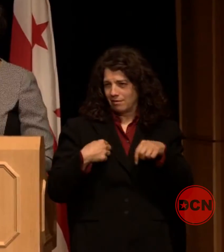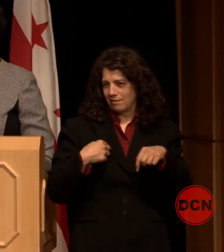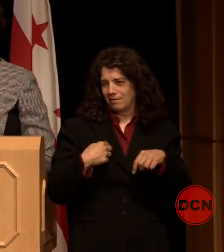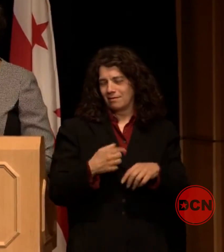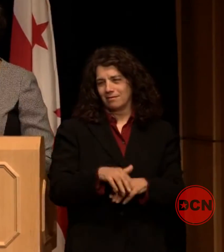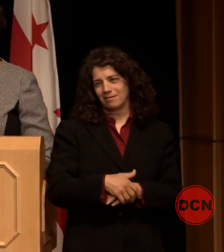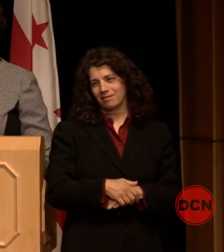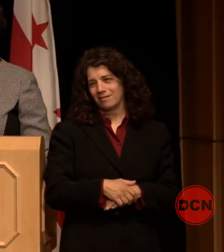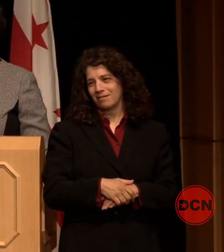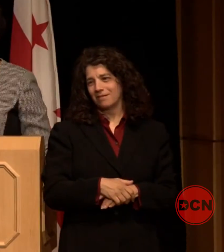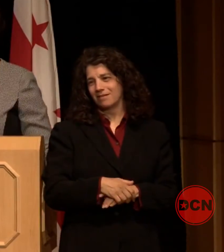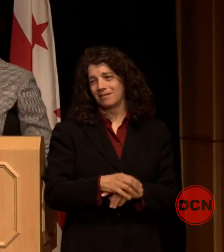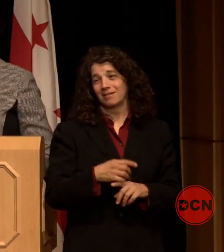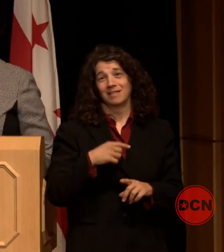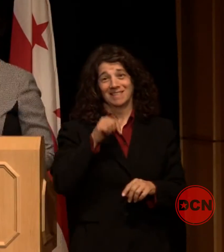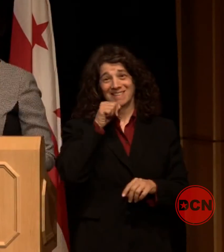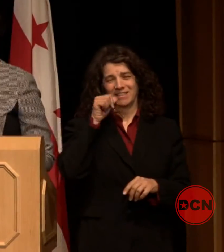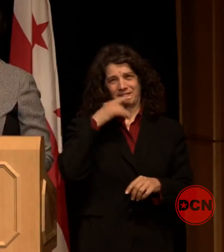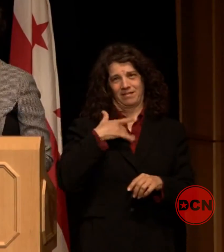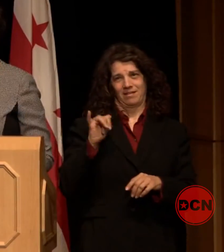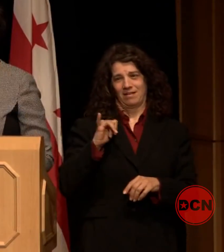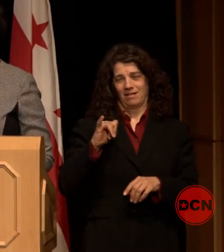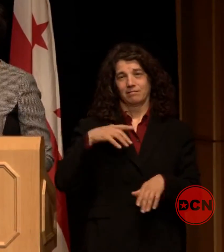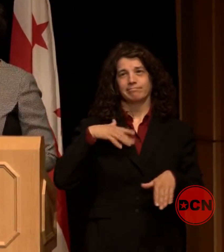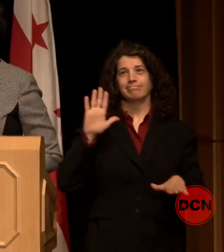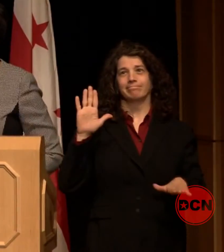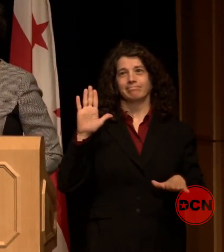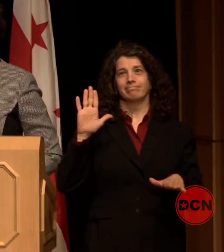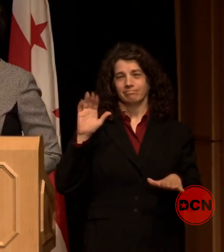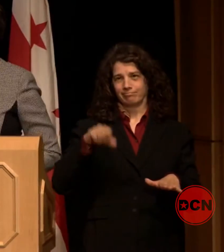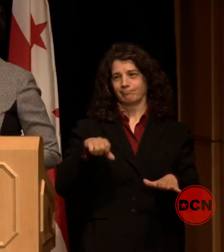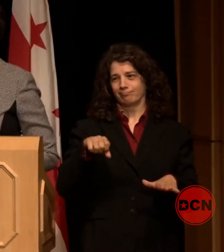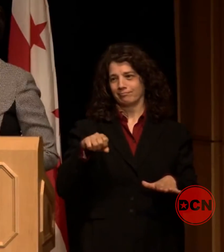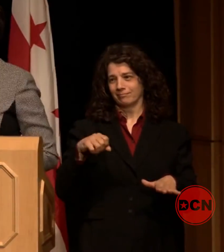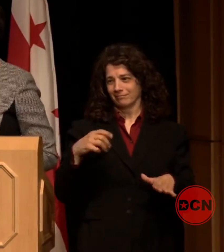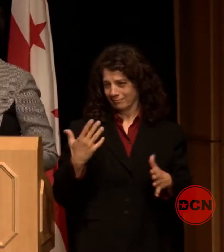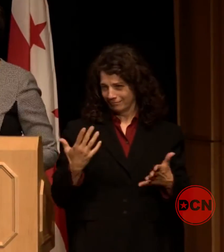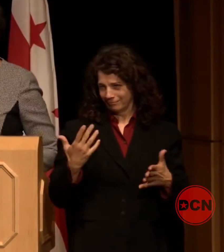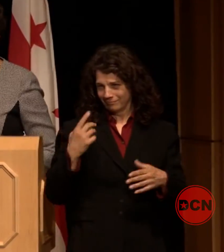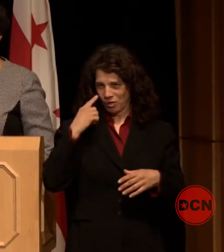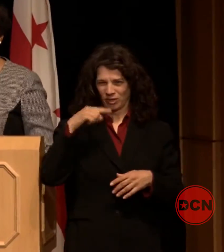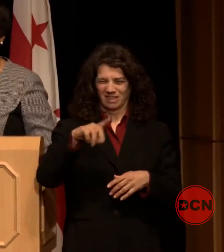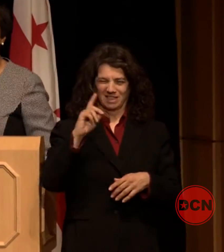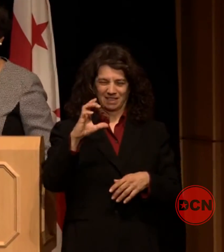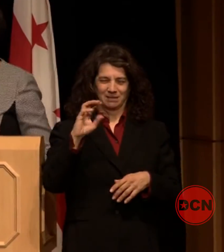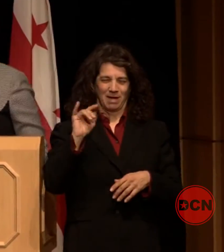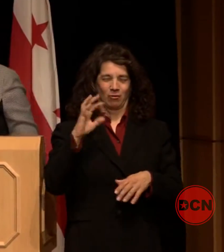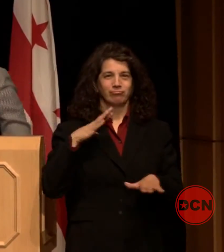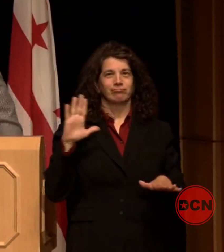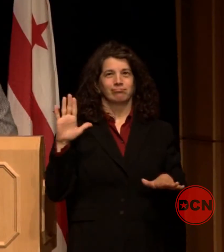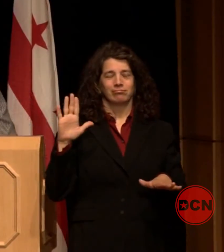SWORN IN TO OFFICE AS THE 7TH MAYOR OF THE DISTRICT OF COLUMBIA. AND WHEN WE LOOK BACK ON THE 22